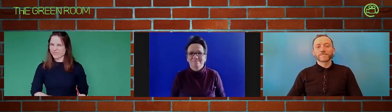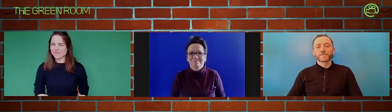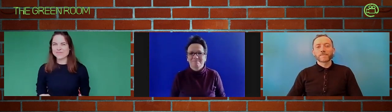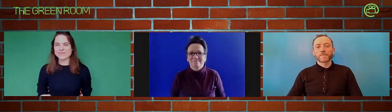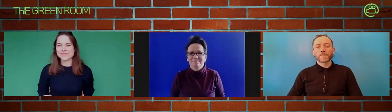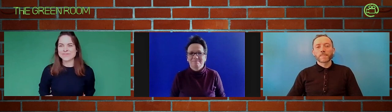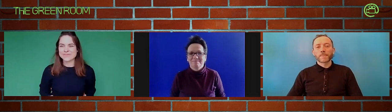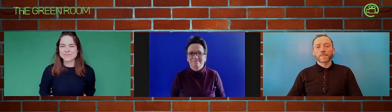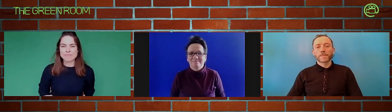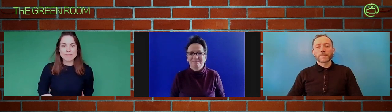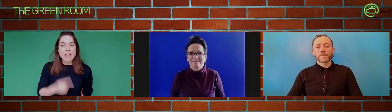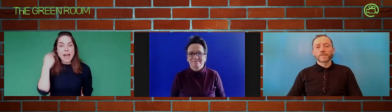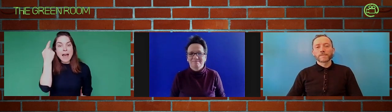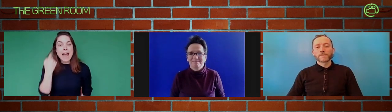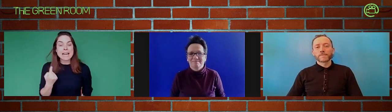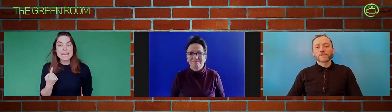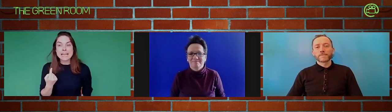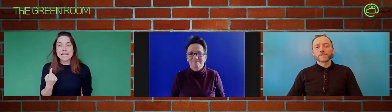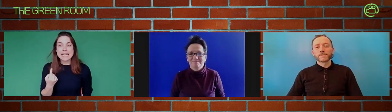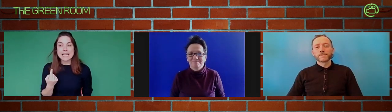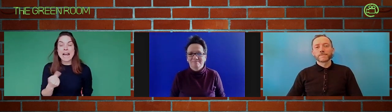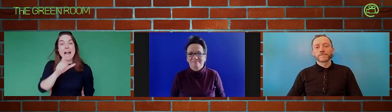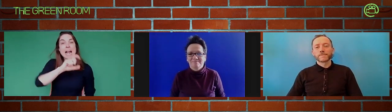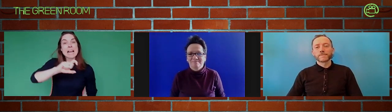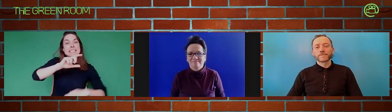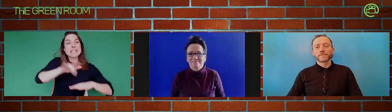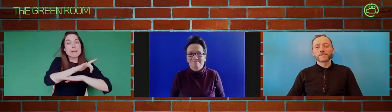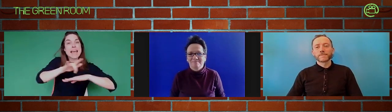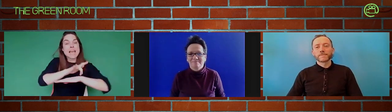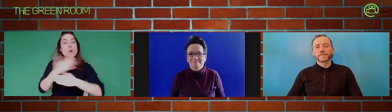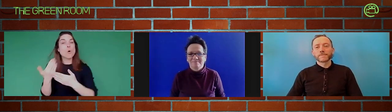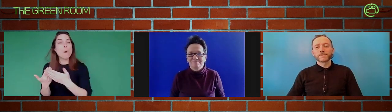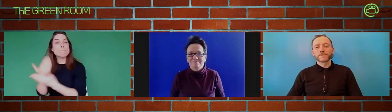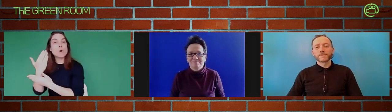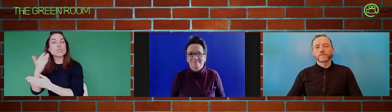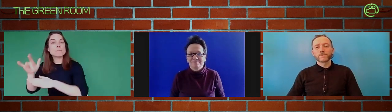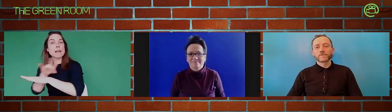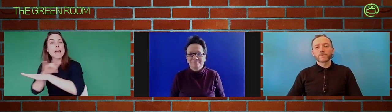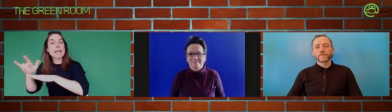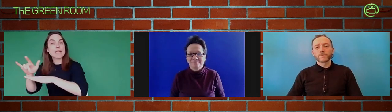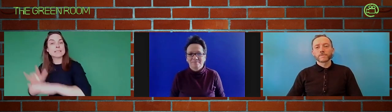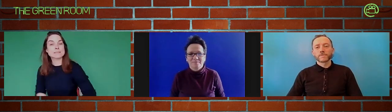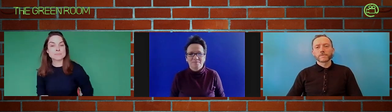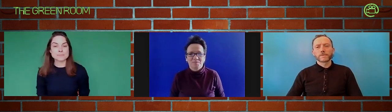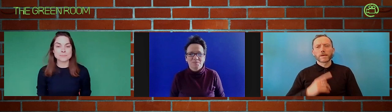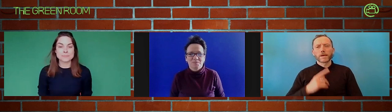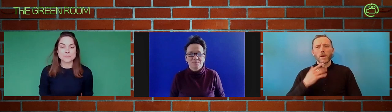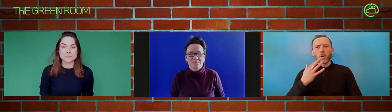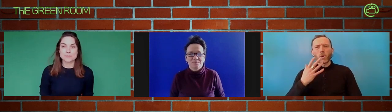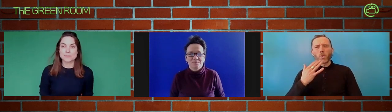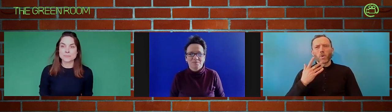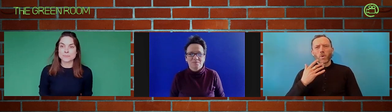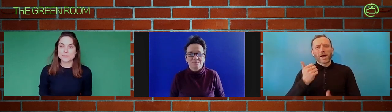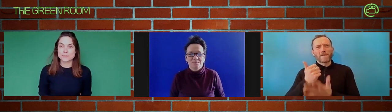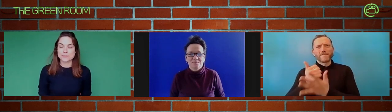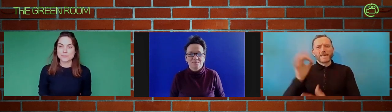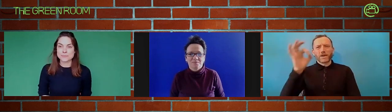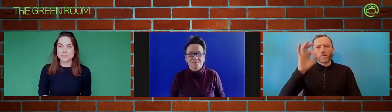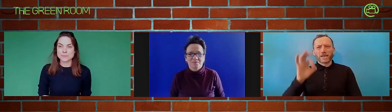Ali, a classic play or a modern play? AP: Hmm. Good question.